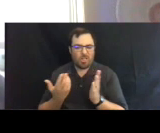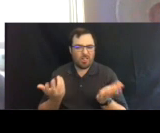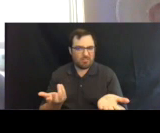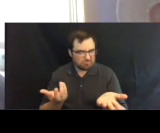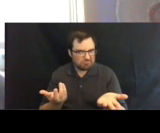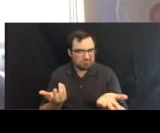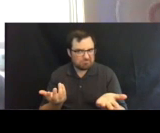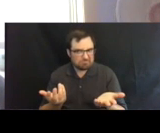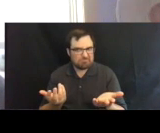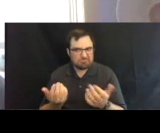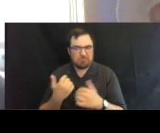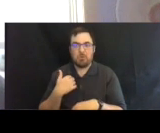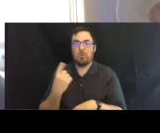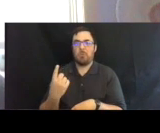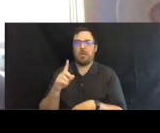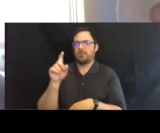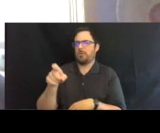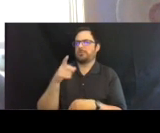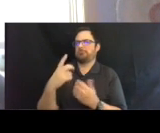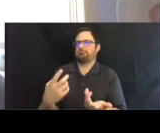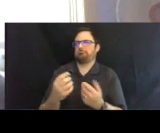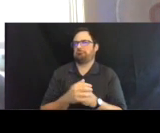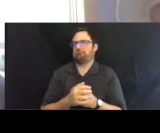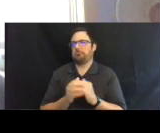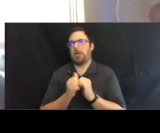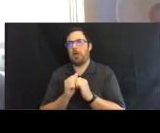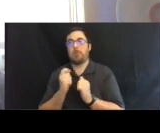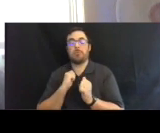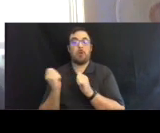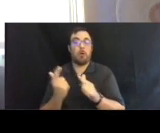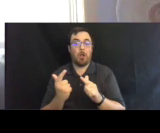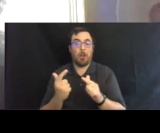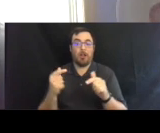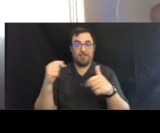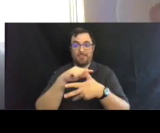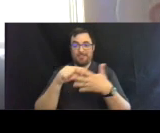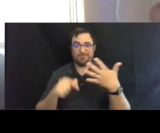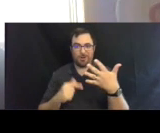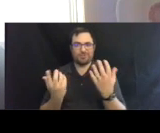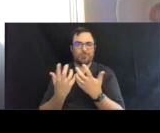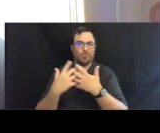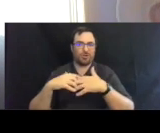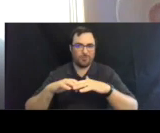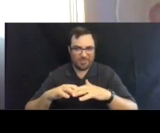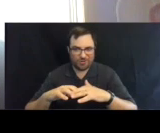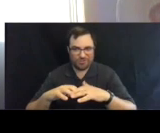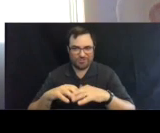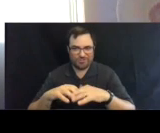that was a question on kind of how to make all the parts work together. Patti: Well that's awesome. That's a really great idea actually.